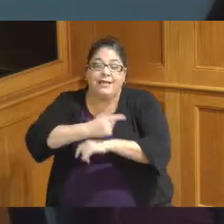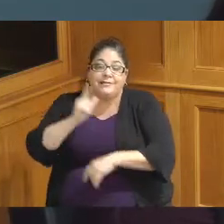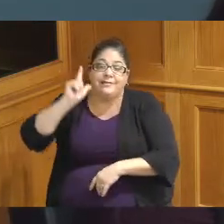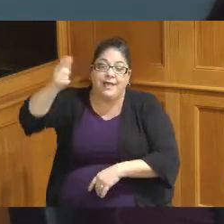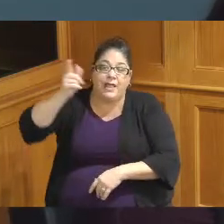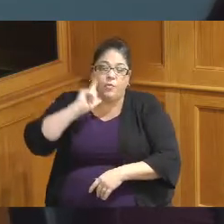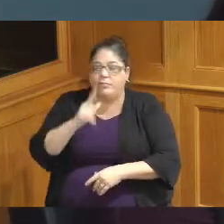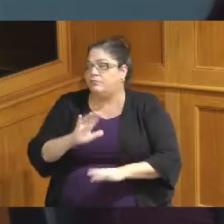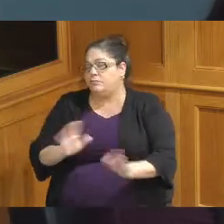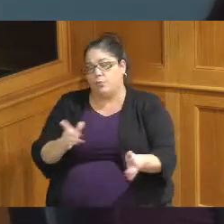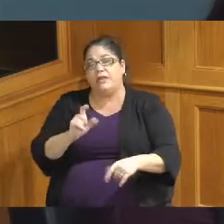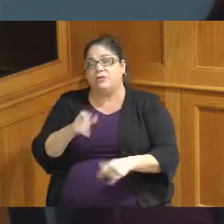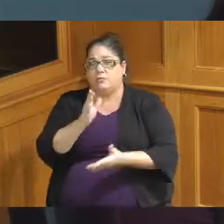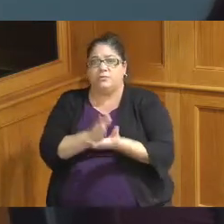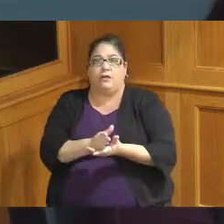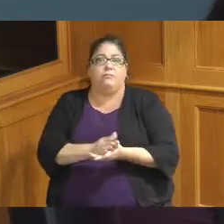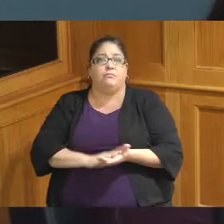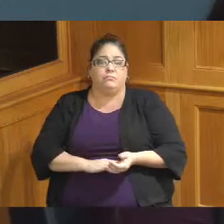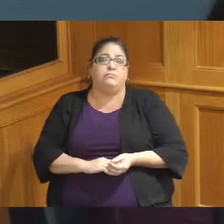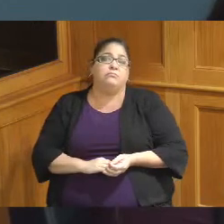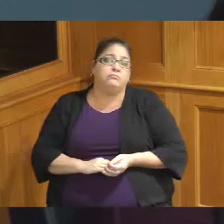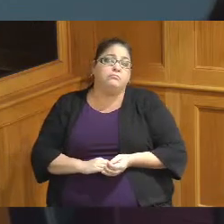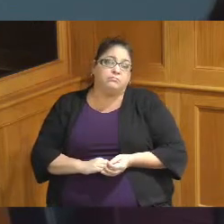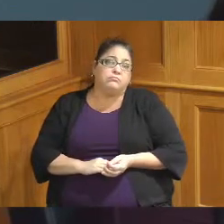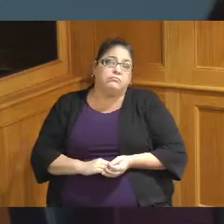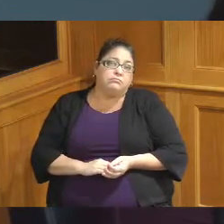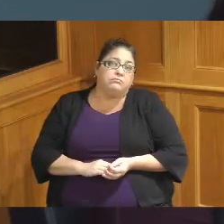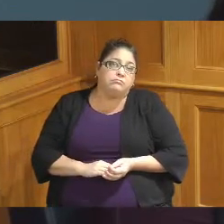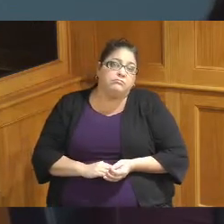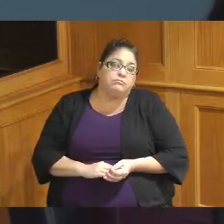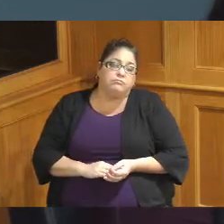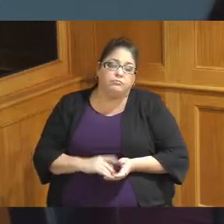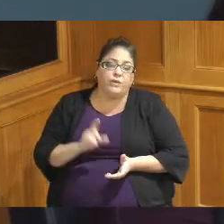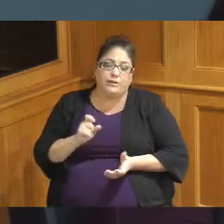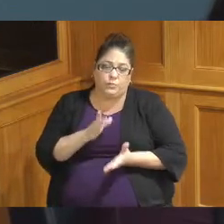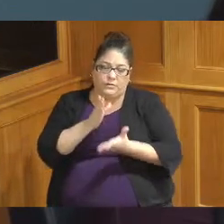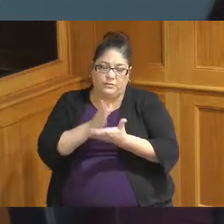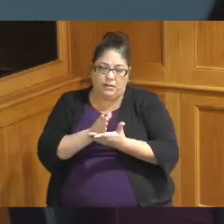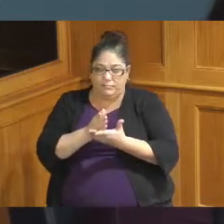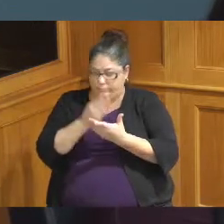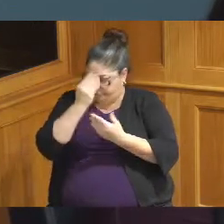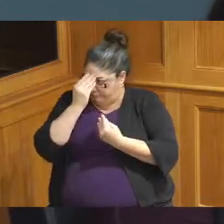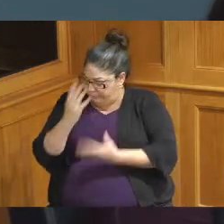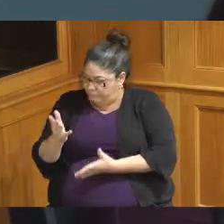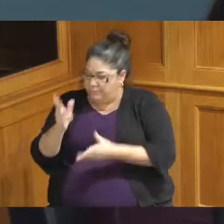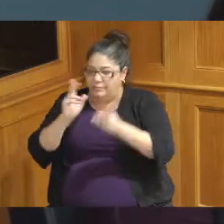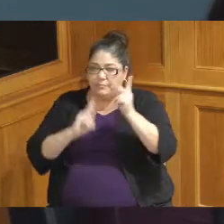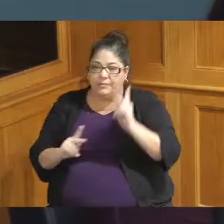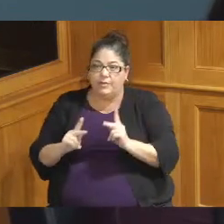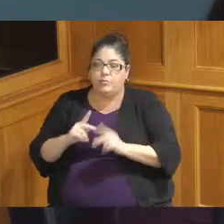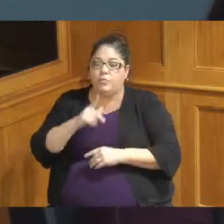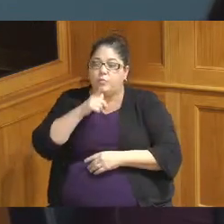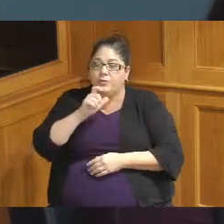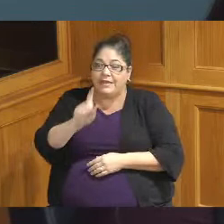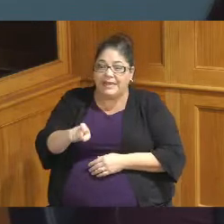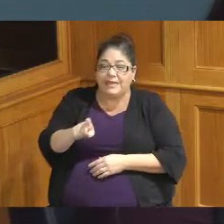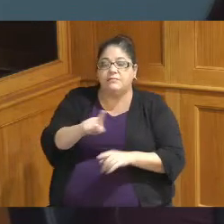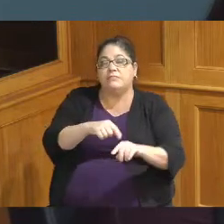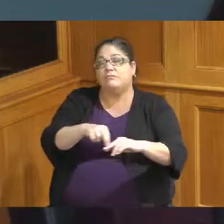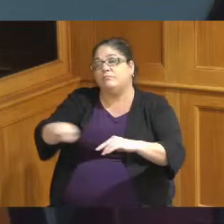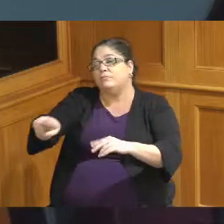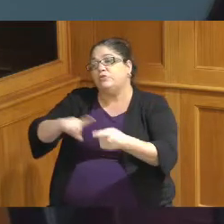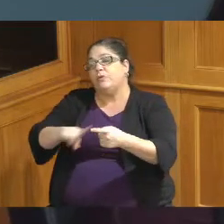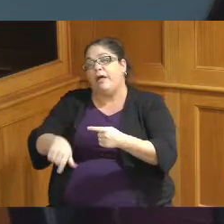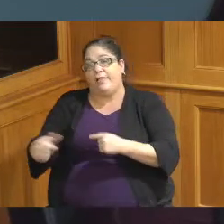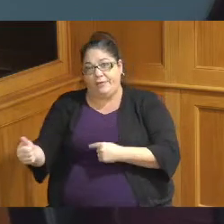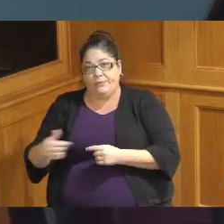stop and so and when we stop then we direct our people that are in need to other resources but I